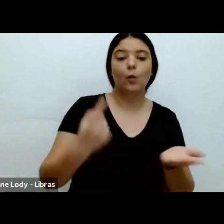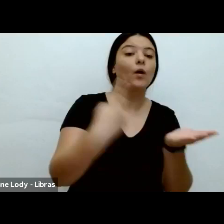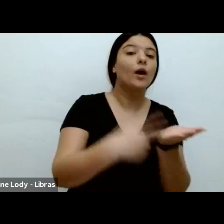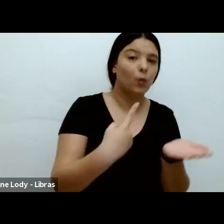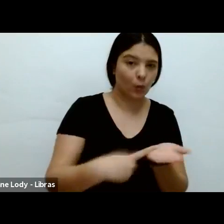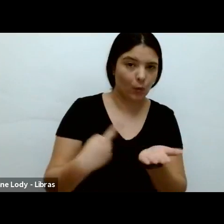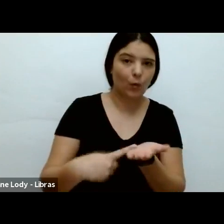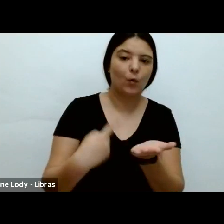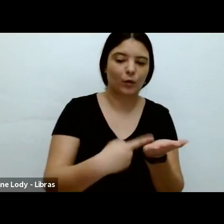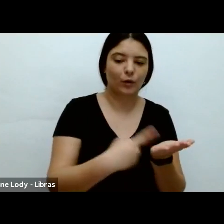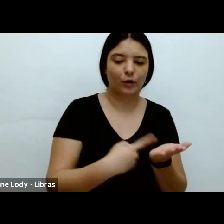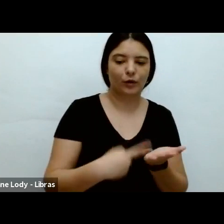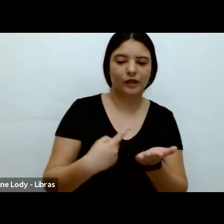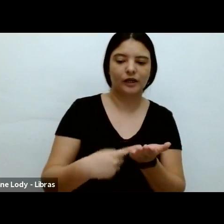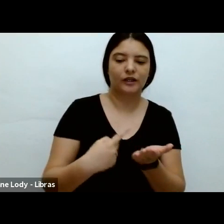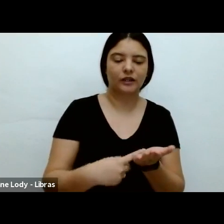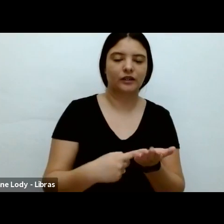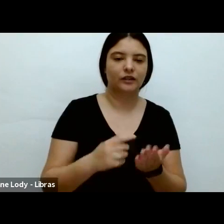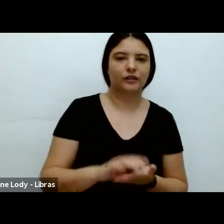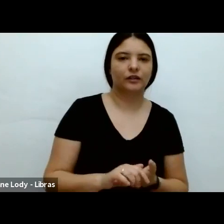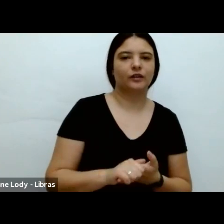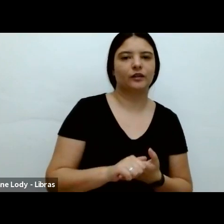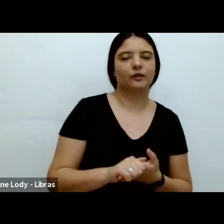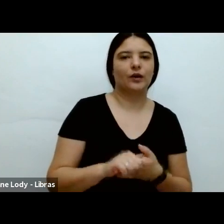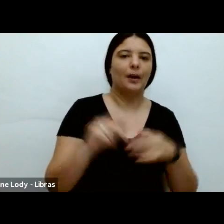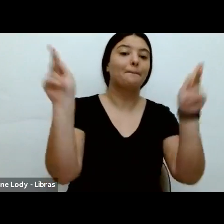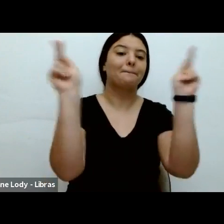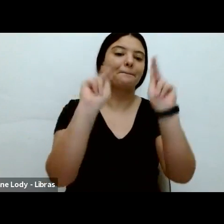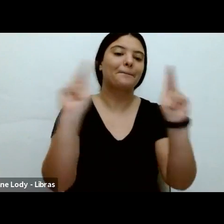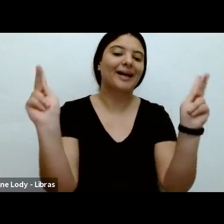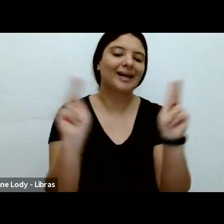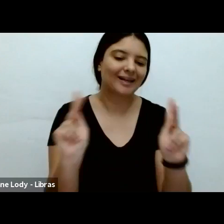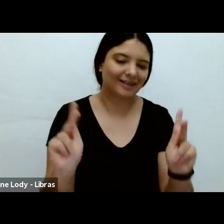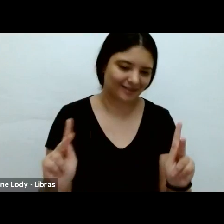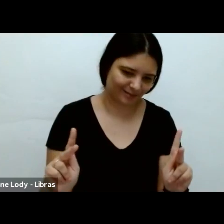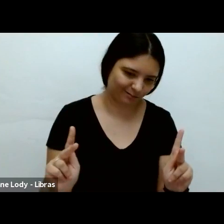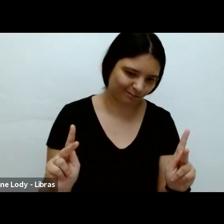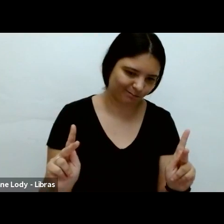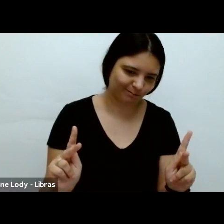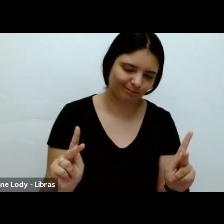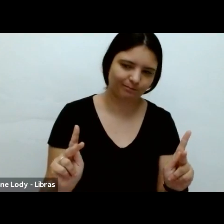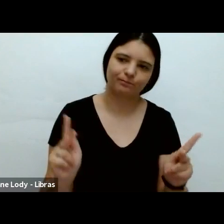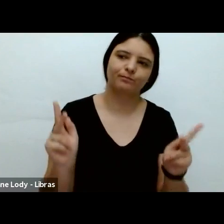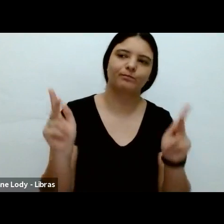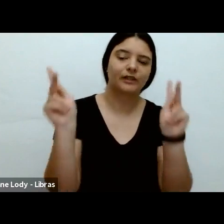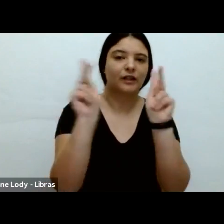n, or all the n, or all the eternal peace is the National culture that. at top based on democracy